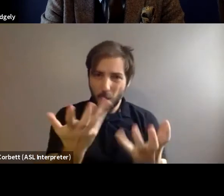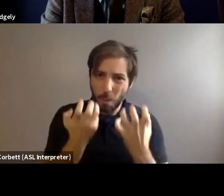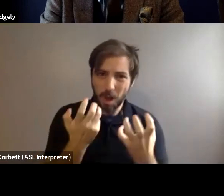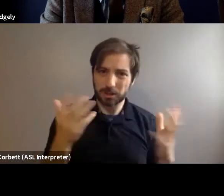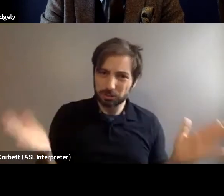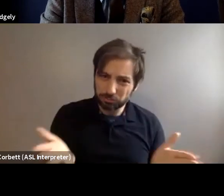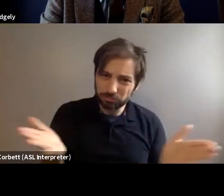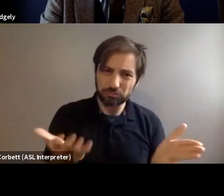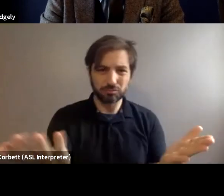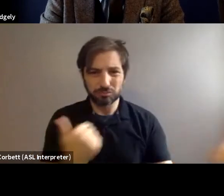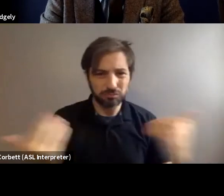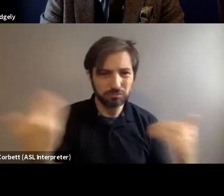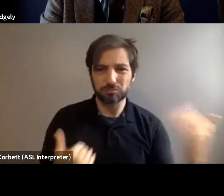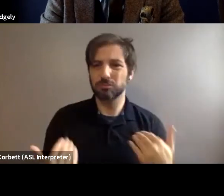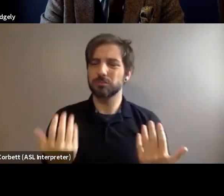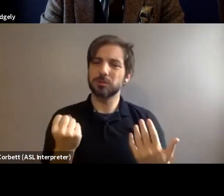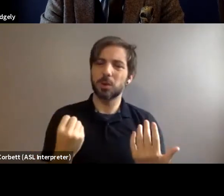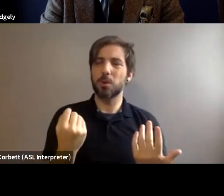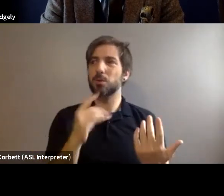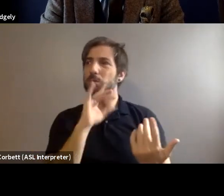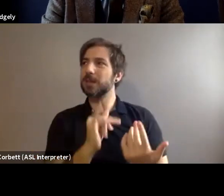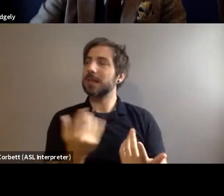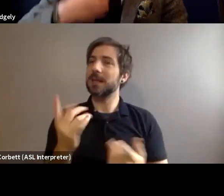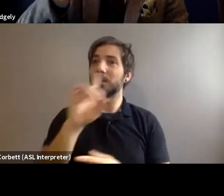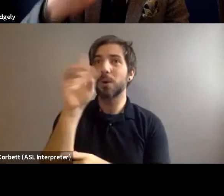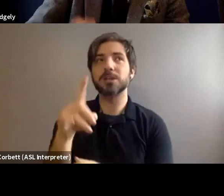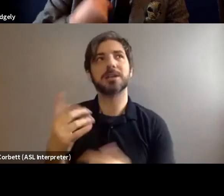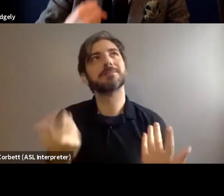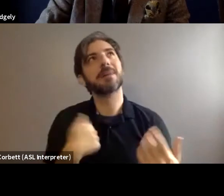and and i have to say to the earlier question i am it's i do think part of the like part